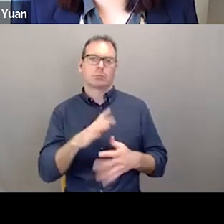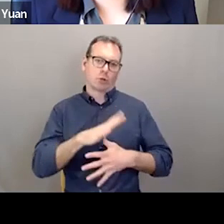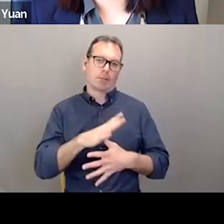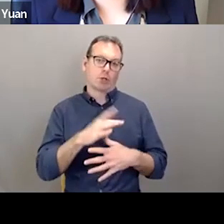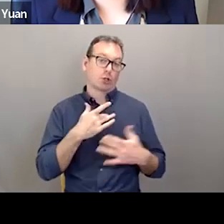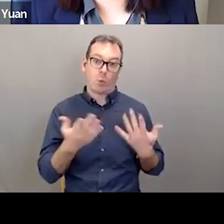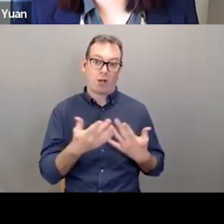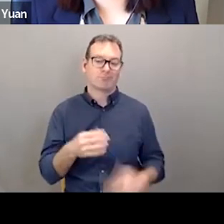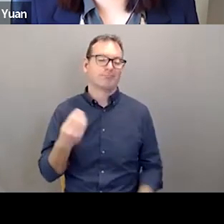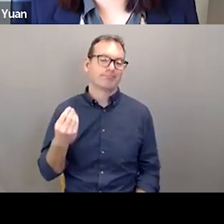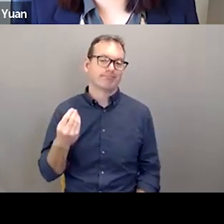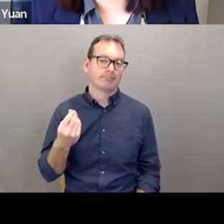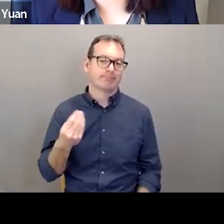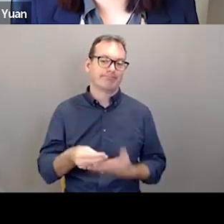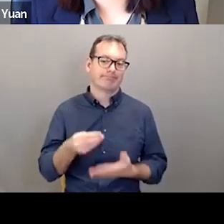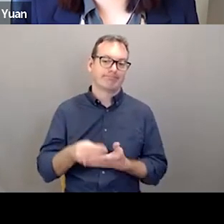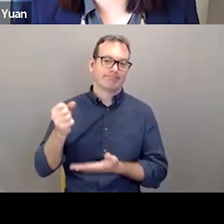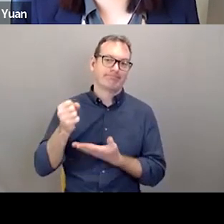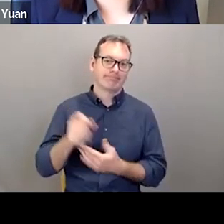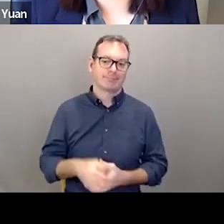thank you money anyways money money you're right Marcy